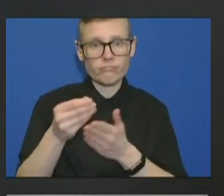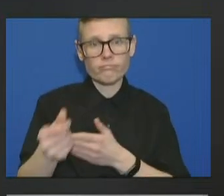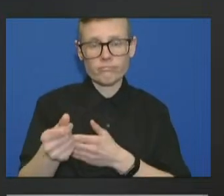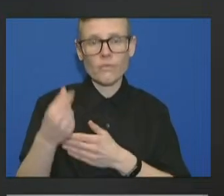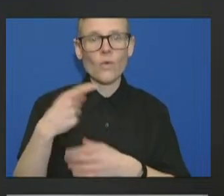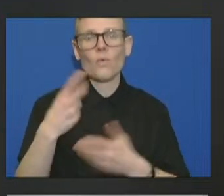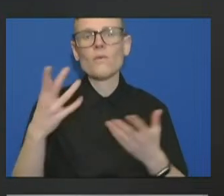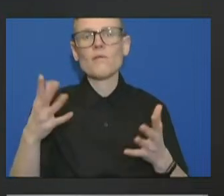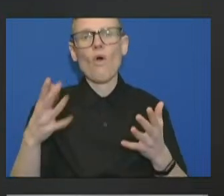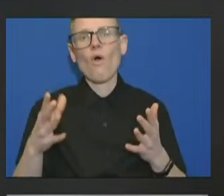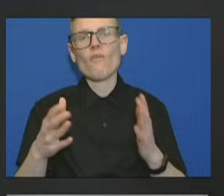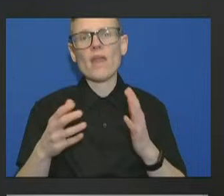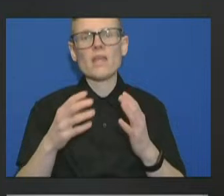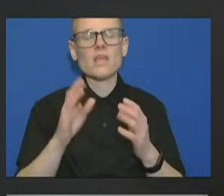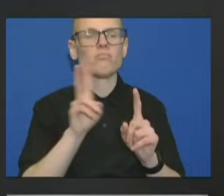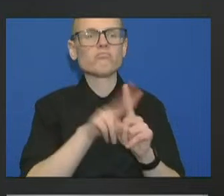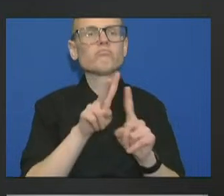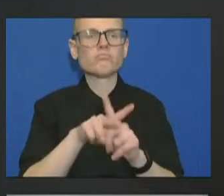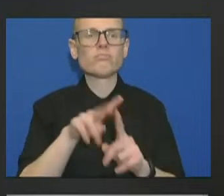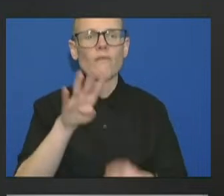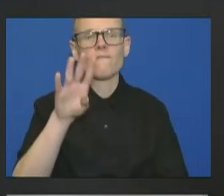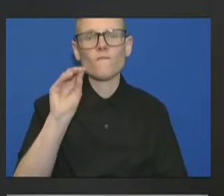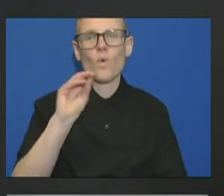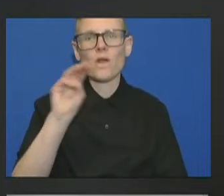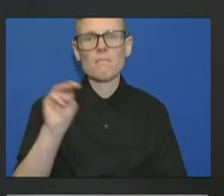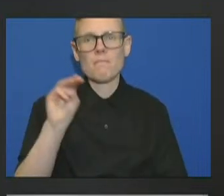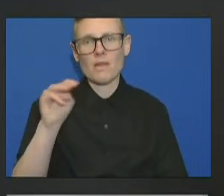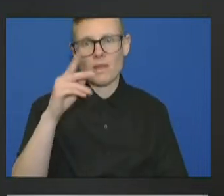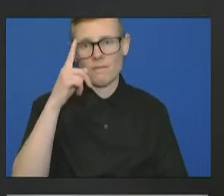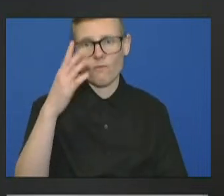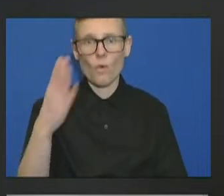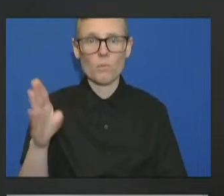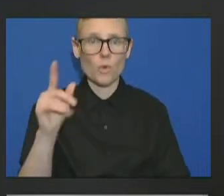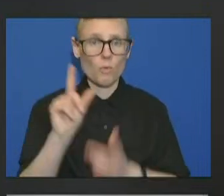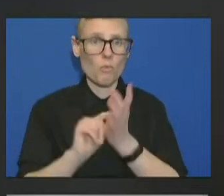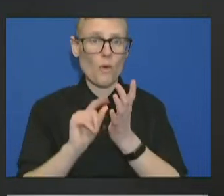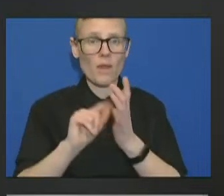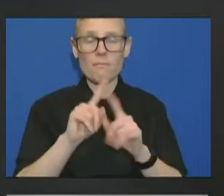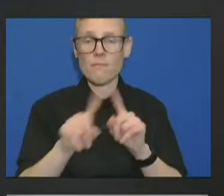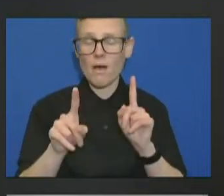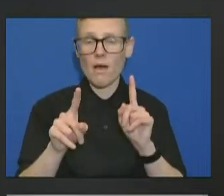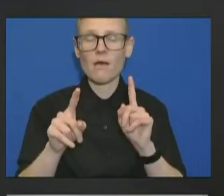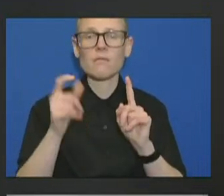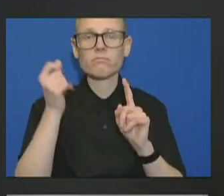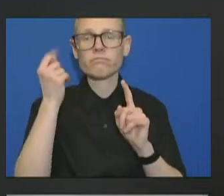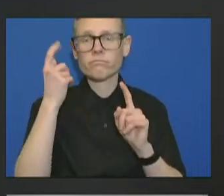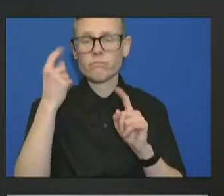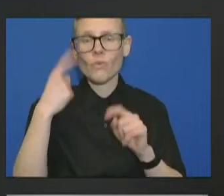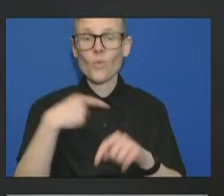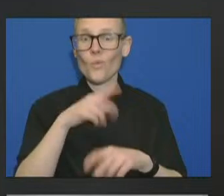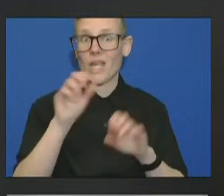about $11 million in expected expenditures this year. We've already tagged about $40 million